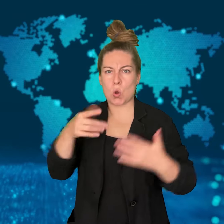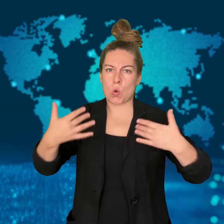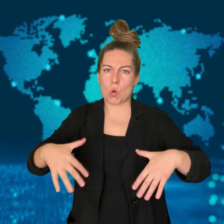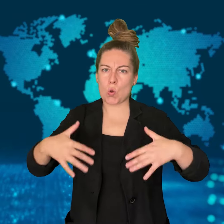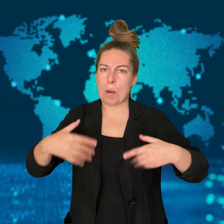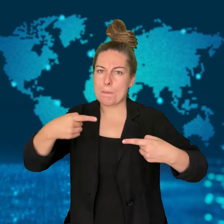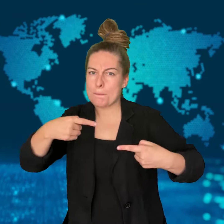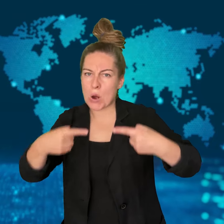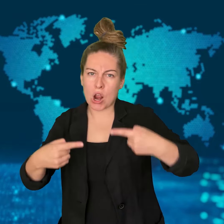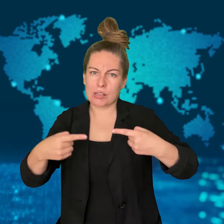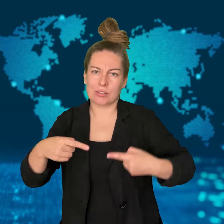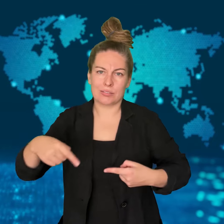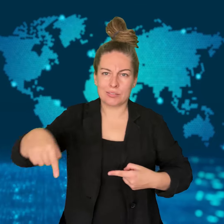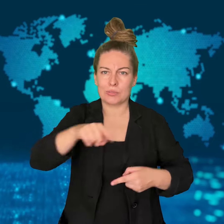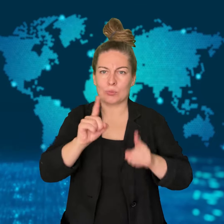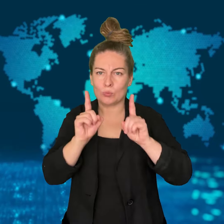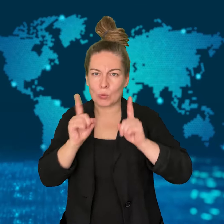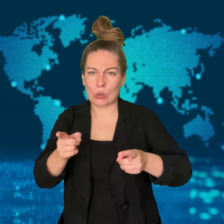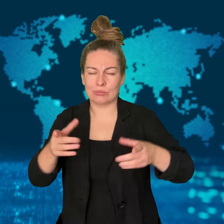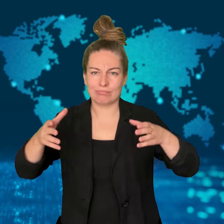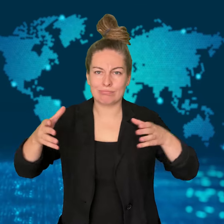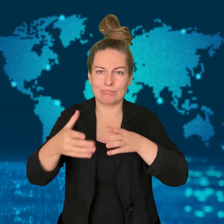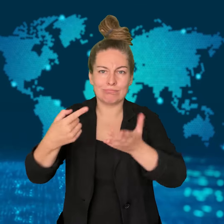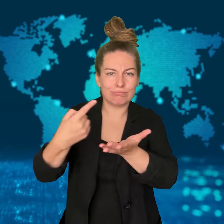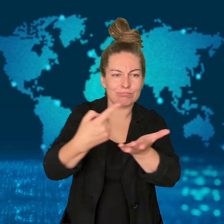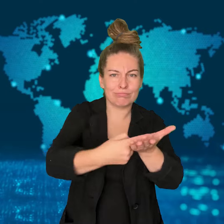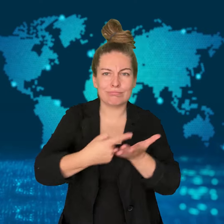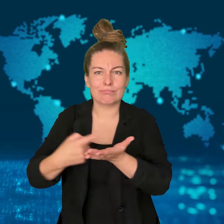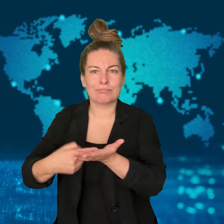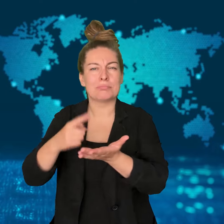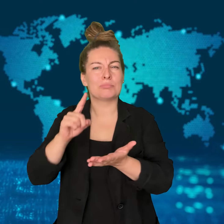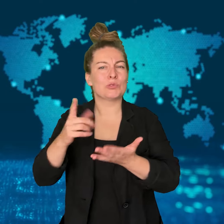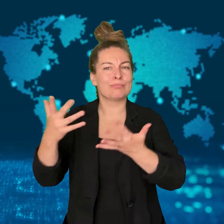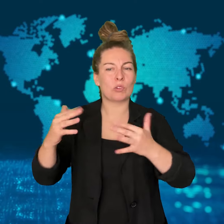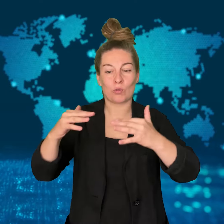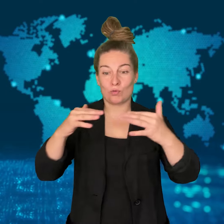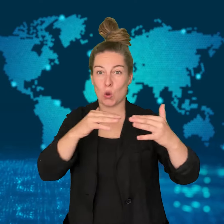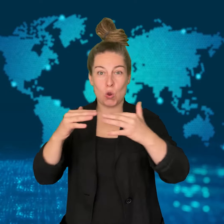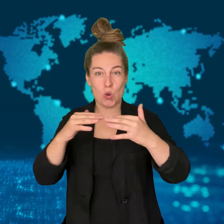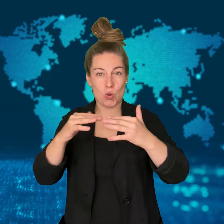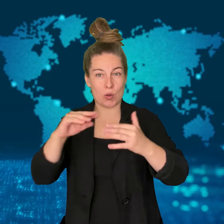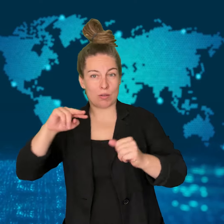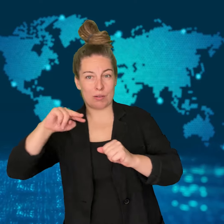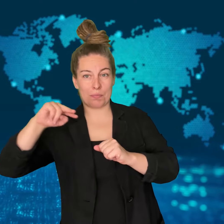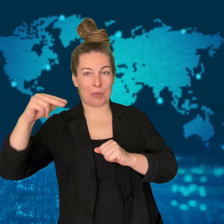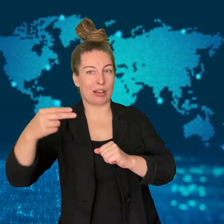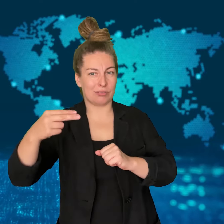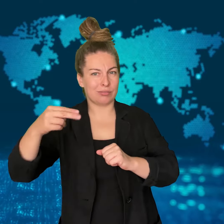NATO's committee chairman has said the question is